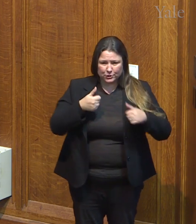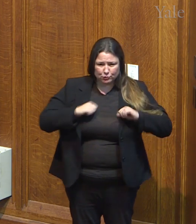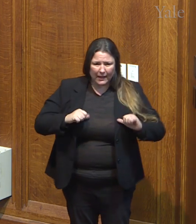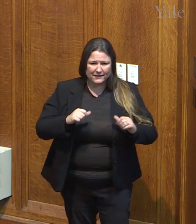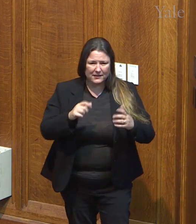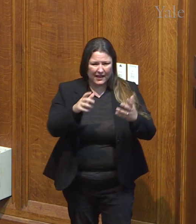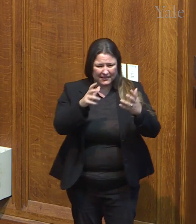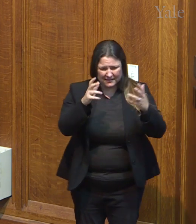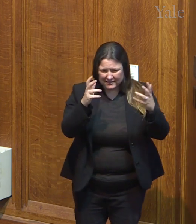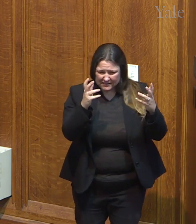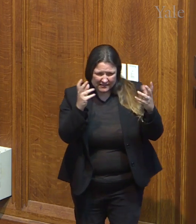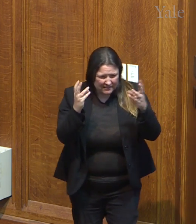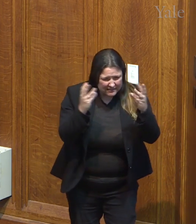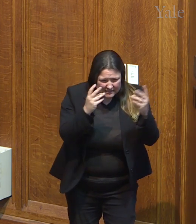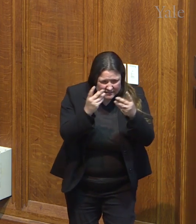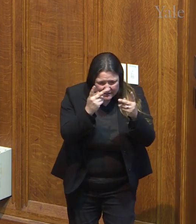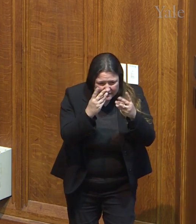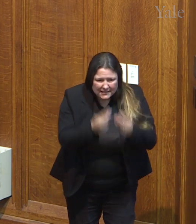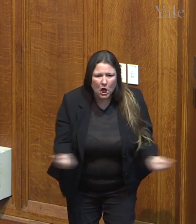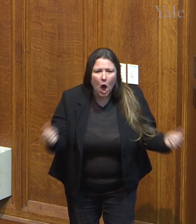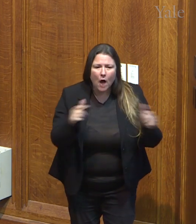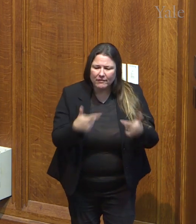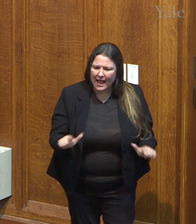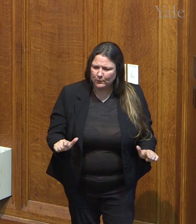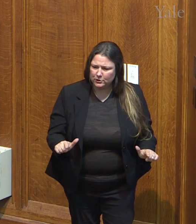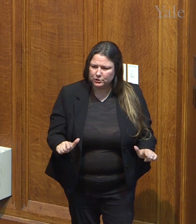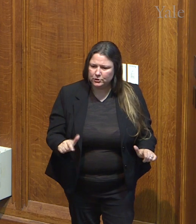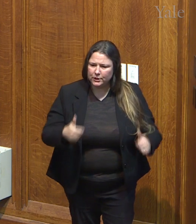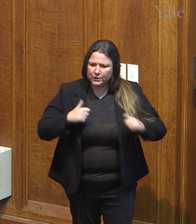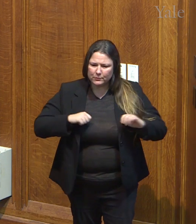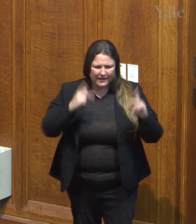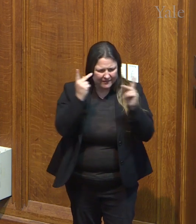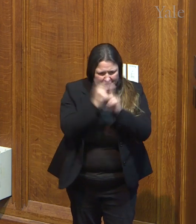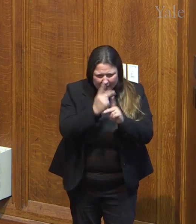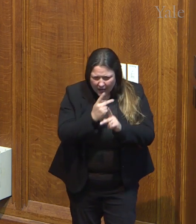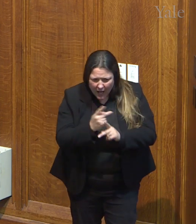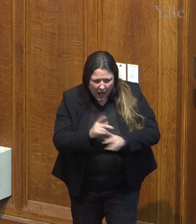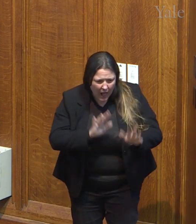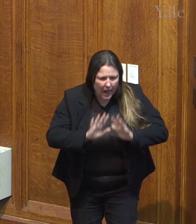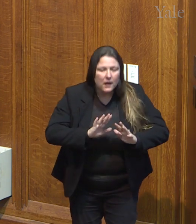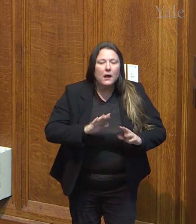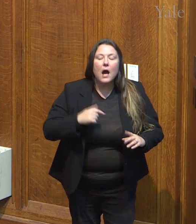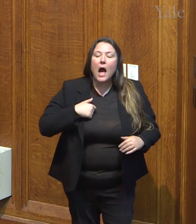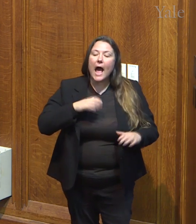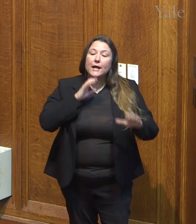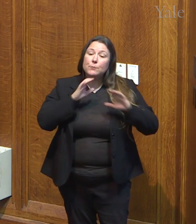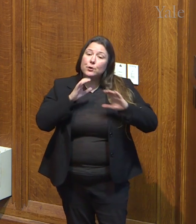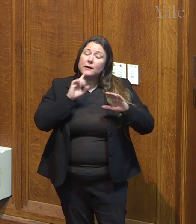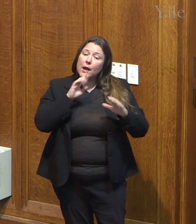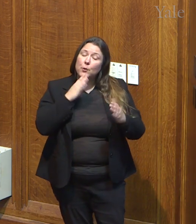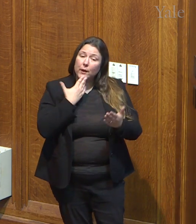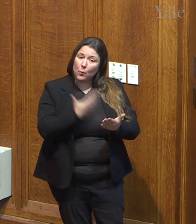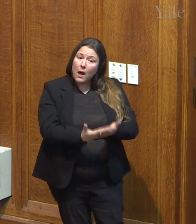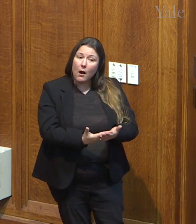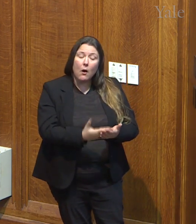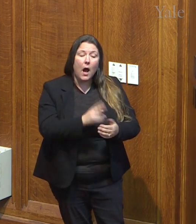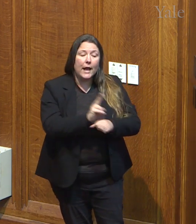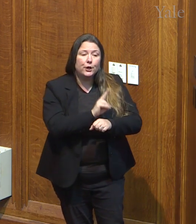punctuated by masks of understanding. I communicate fairly effectively using the hearing